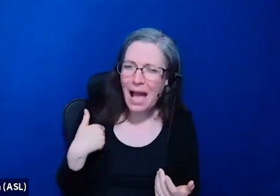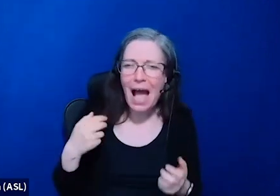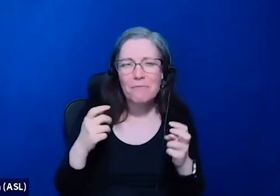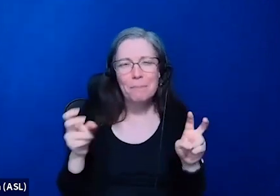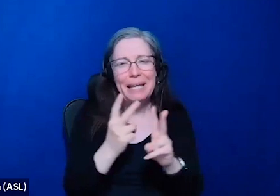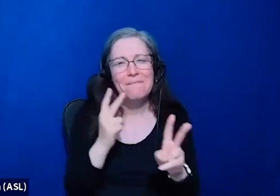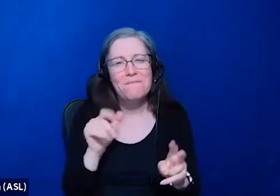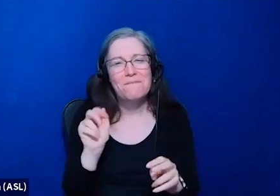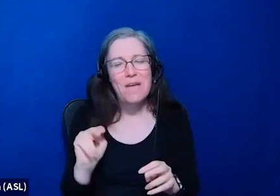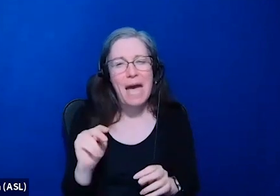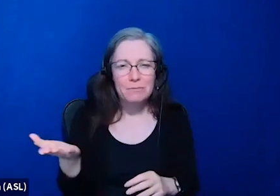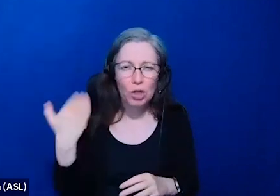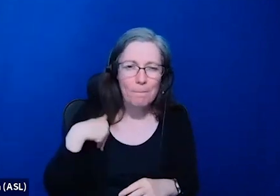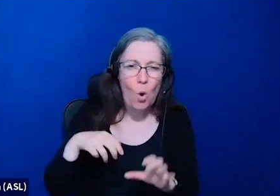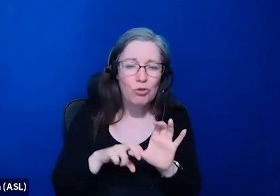That was exceptionally hospitable of them.